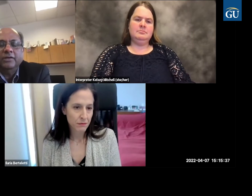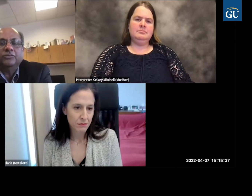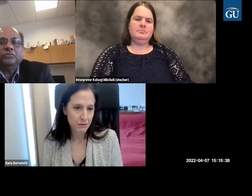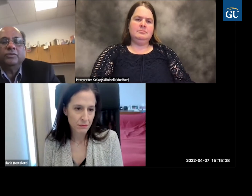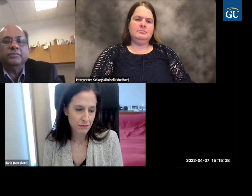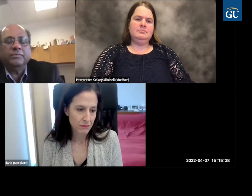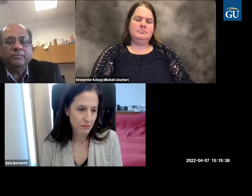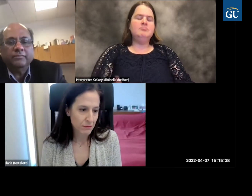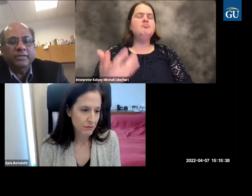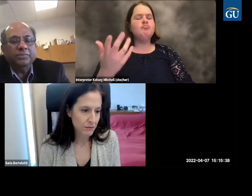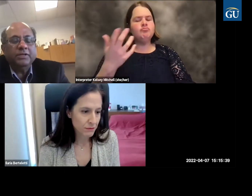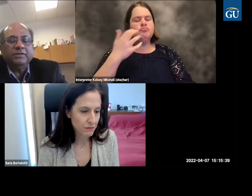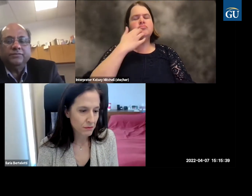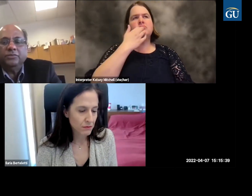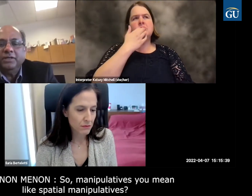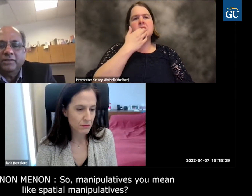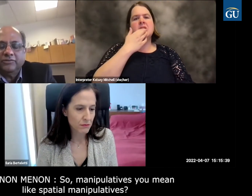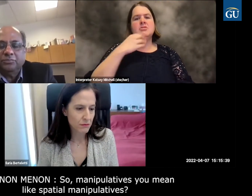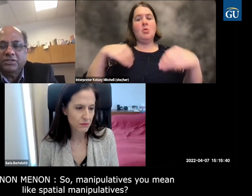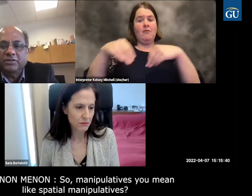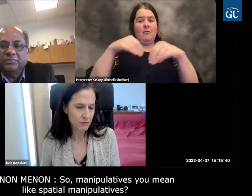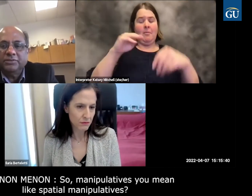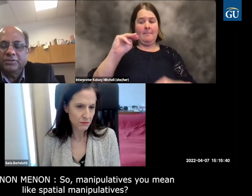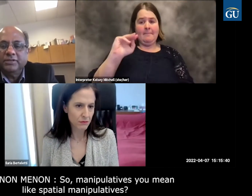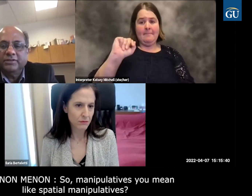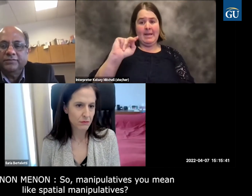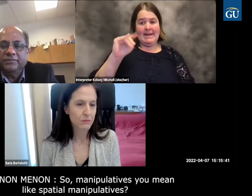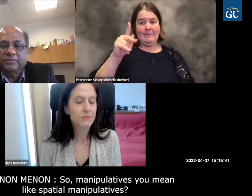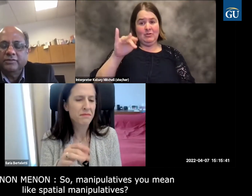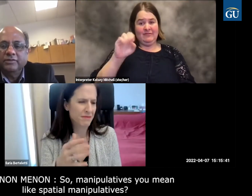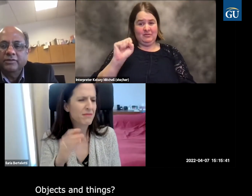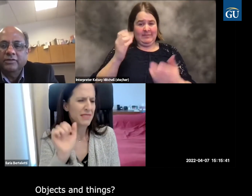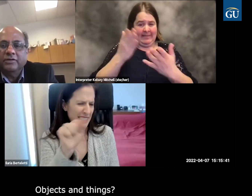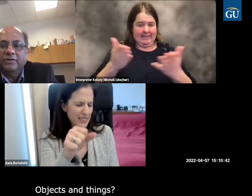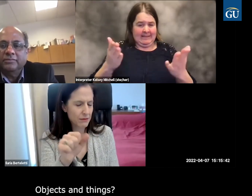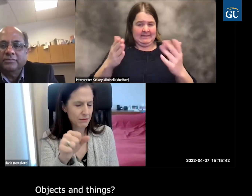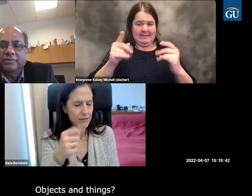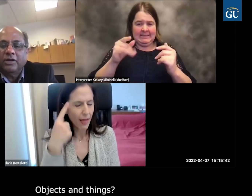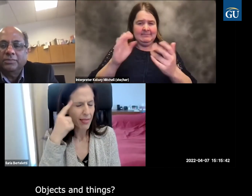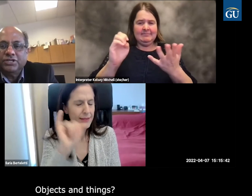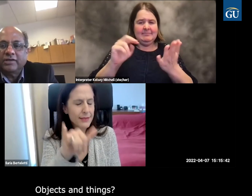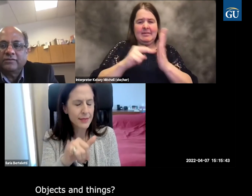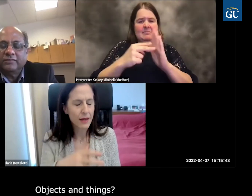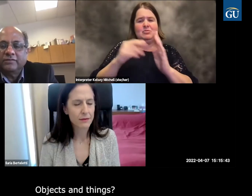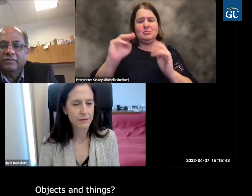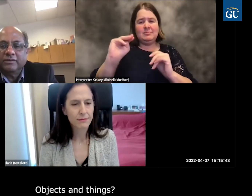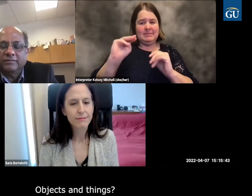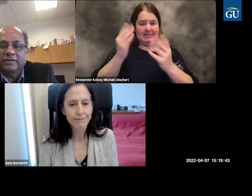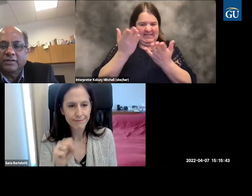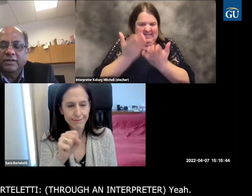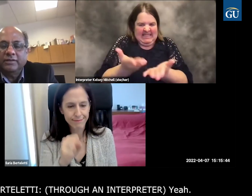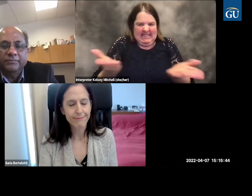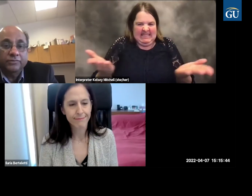so manipulatives you mean like spatial manipulators